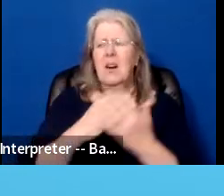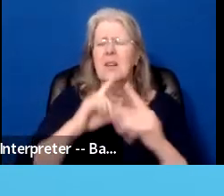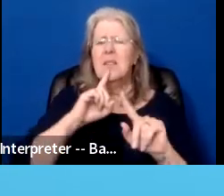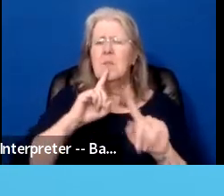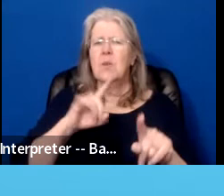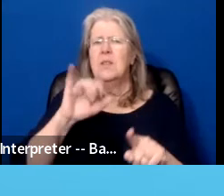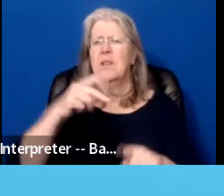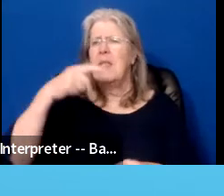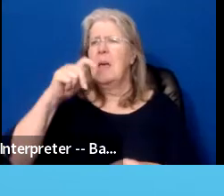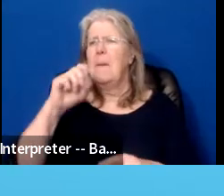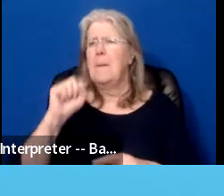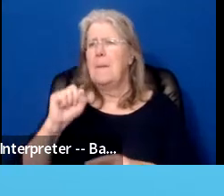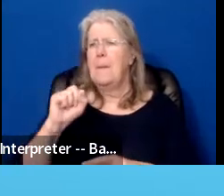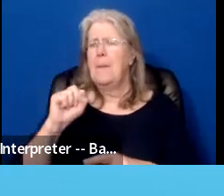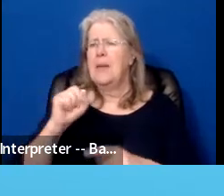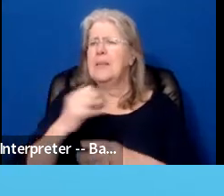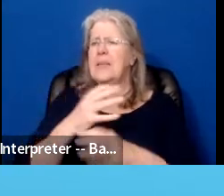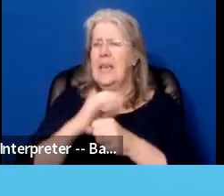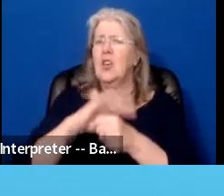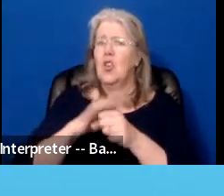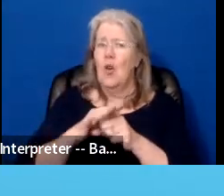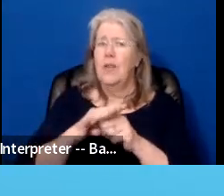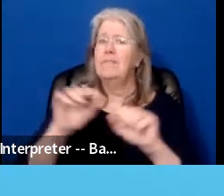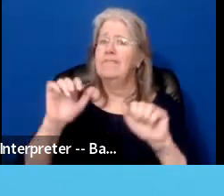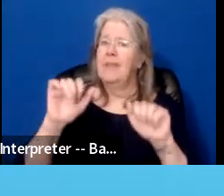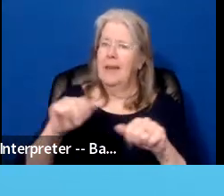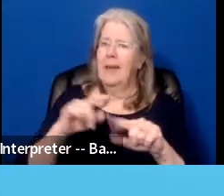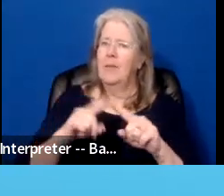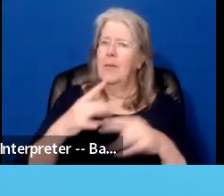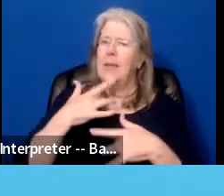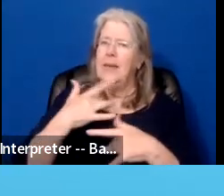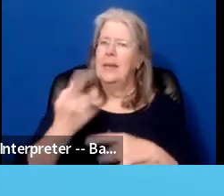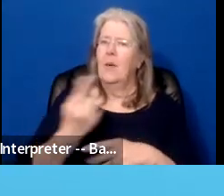get little coughs and colds symptoms like -- like